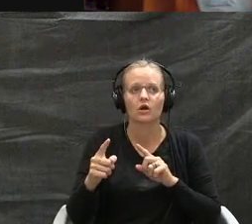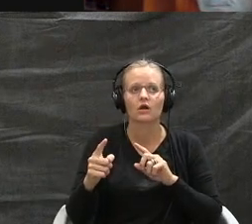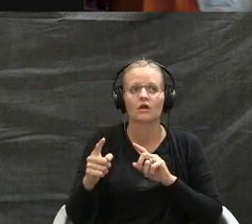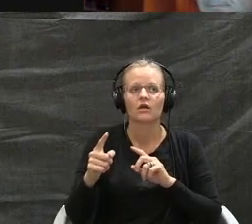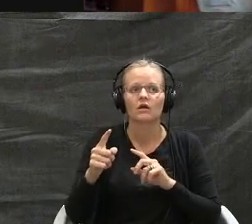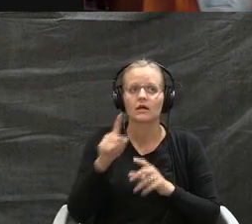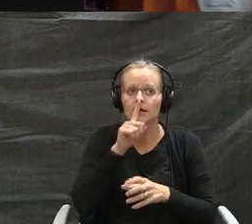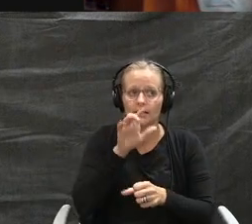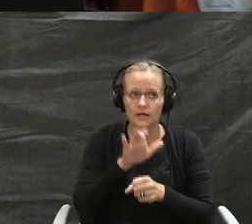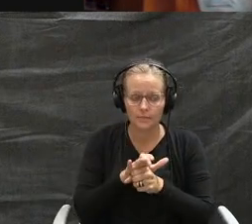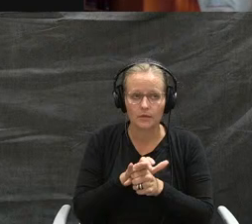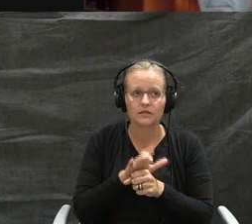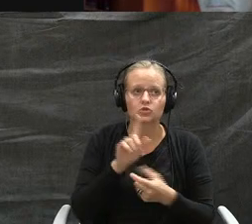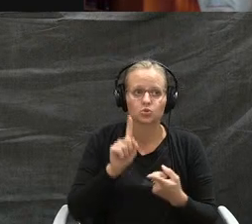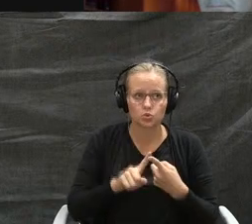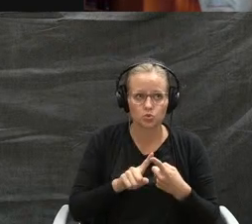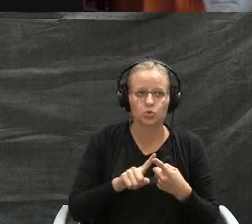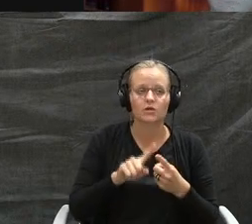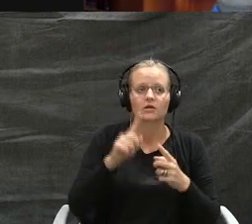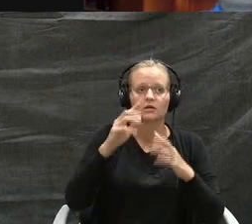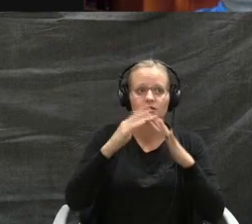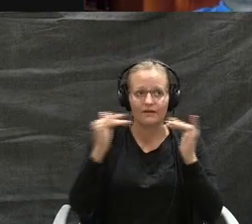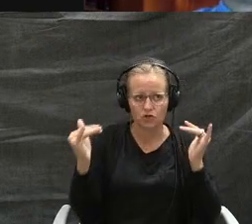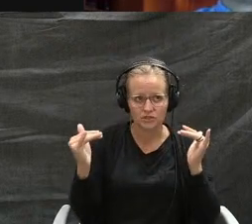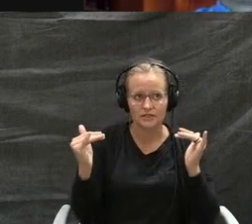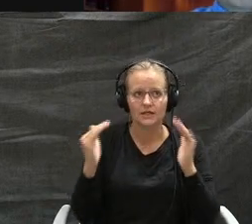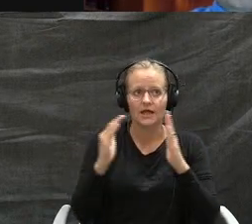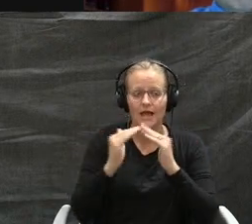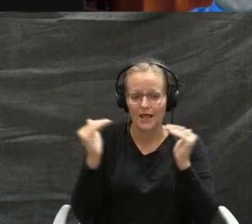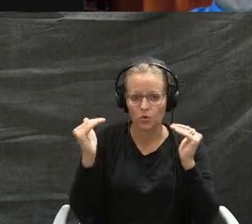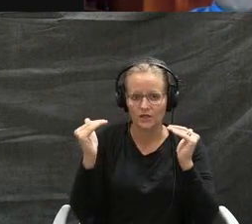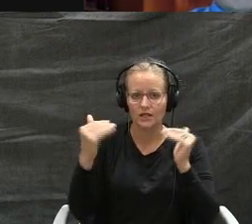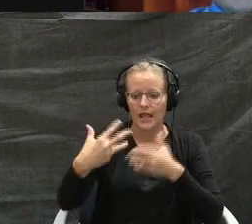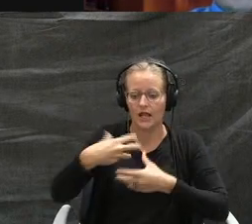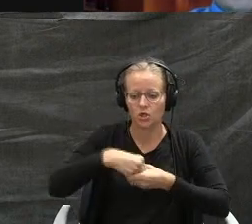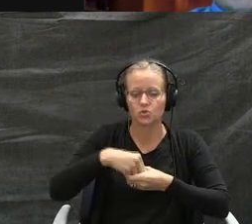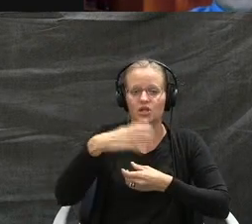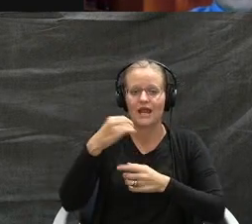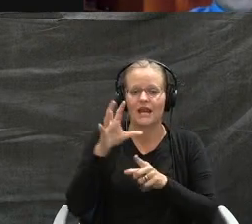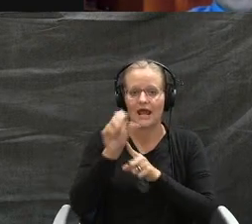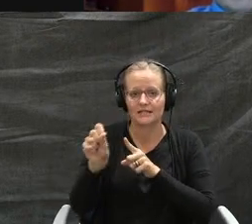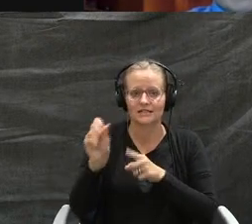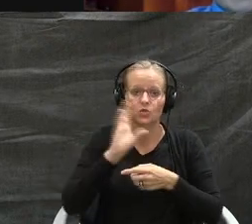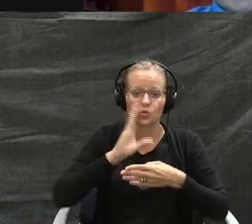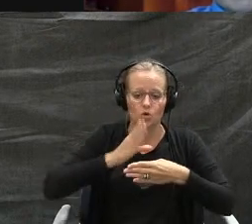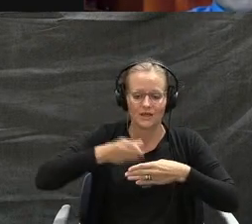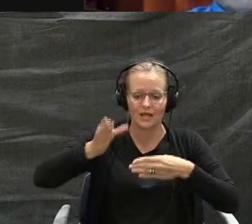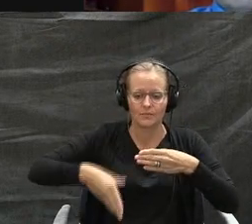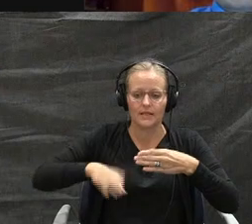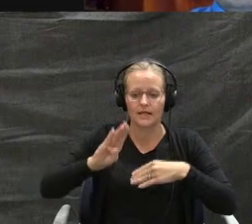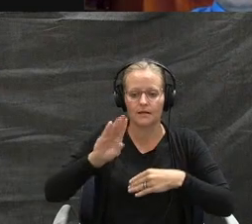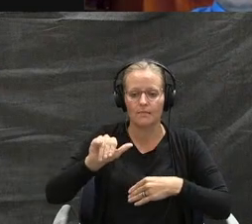commitment to diversity equity inclusion. An excellent. This will be completed by September of 2020 and this will